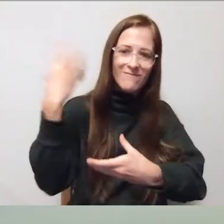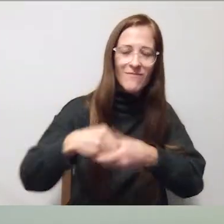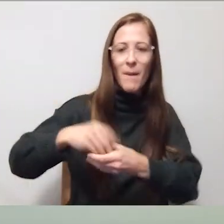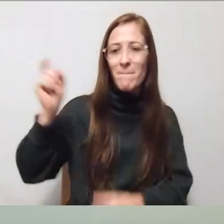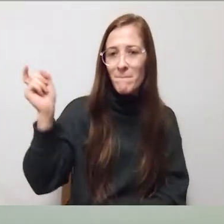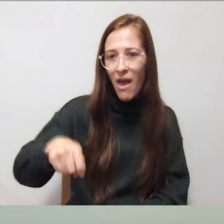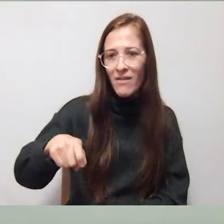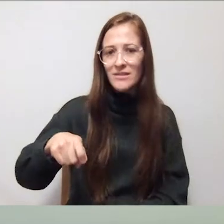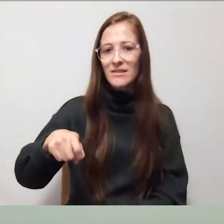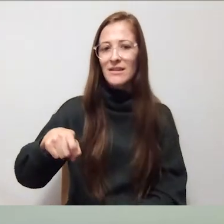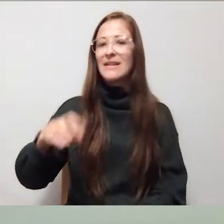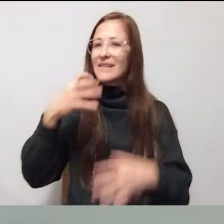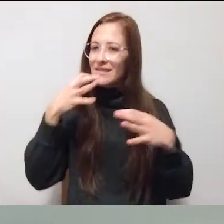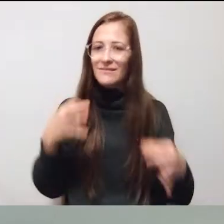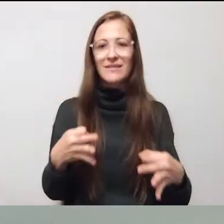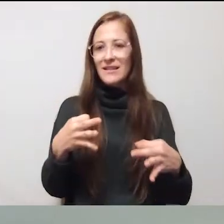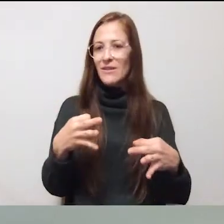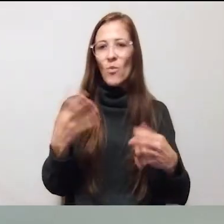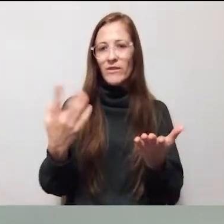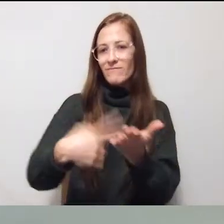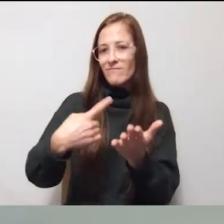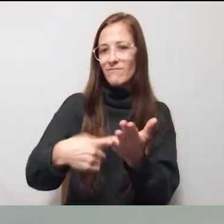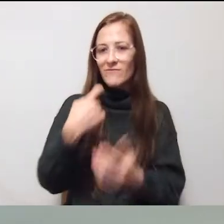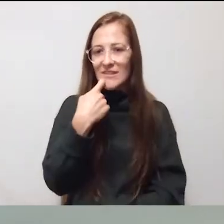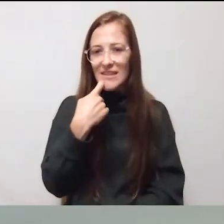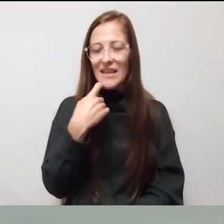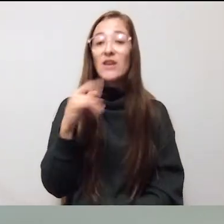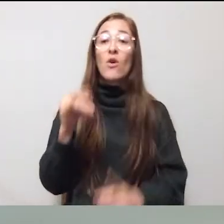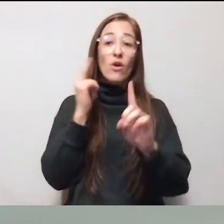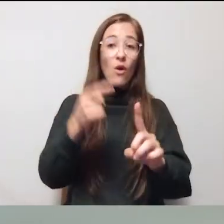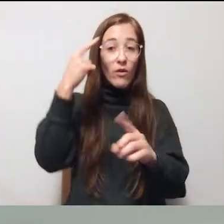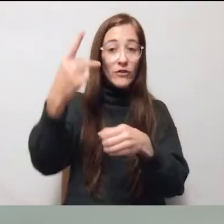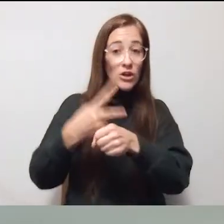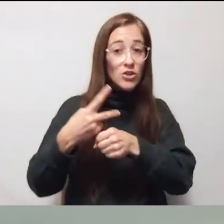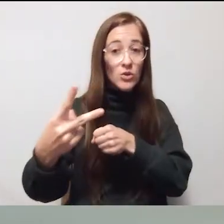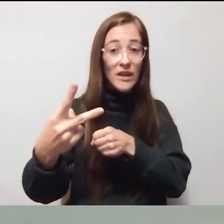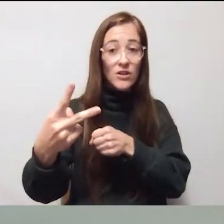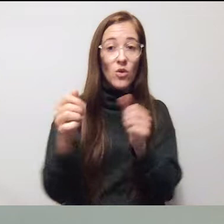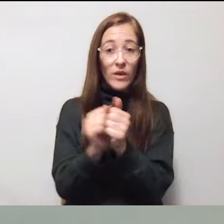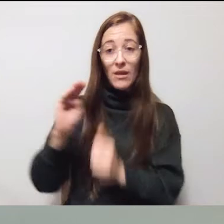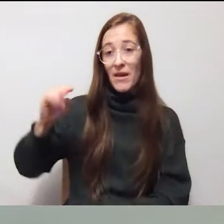for exactly what you spoke to. So the goal over the course of the next two years with the master plan is to do exactly that,